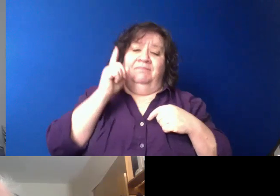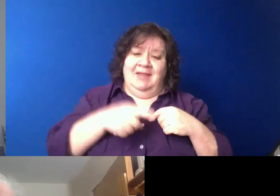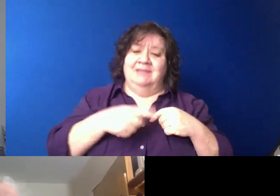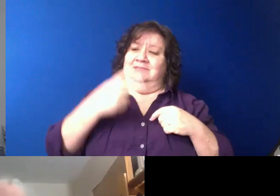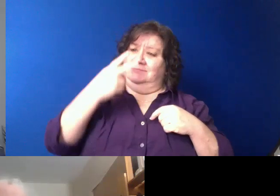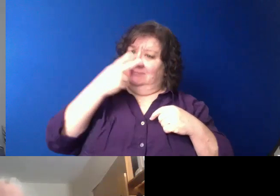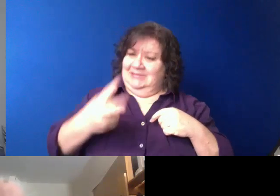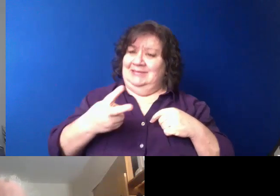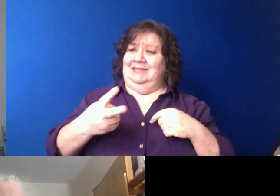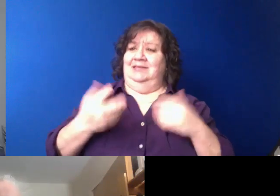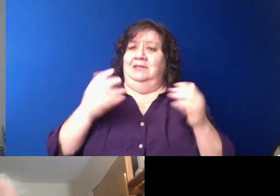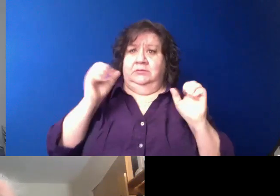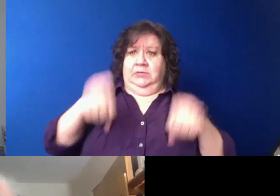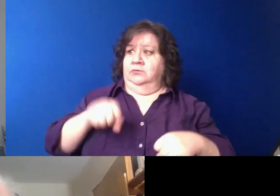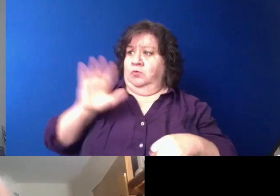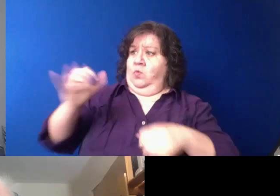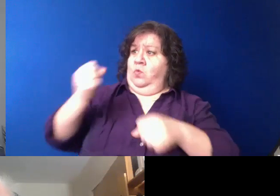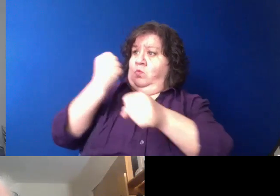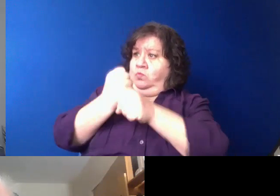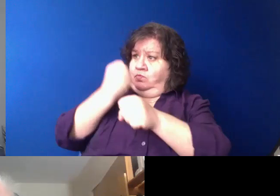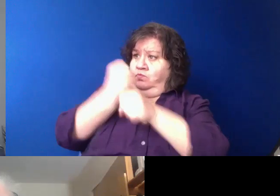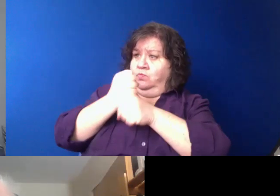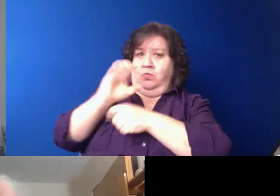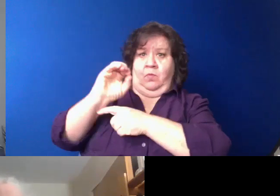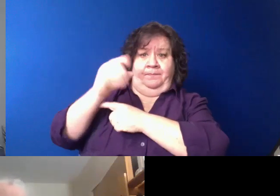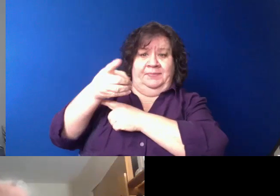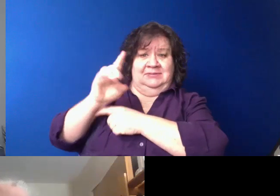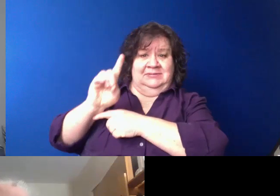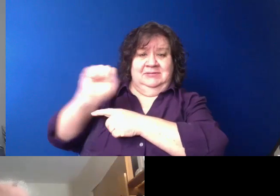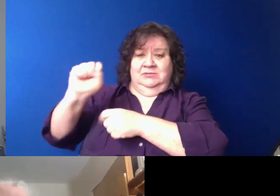and the impact of climate change on people's health but actually we need to look at you know